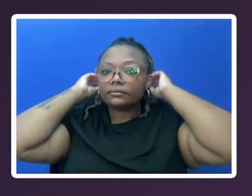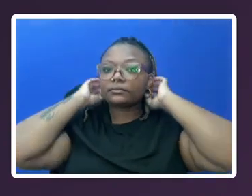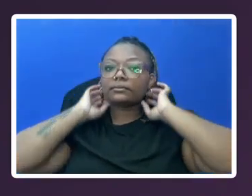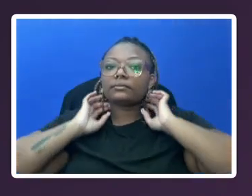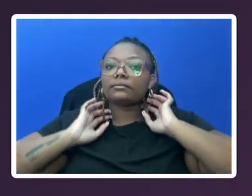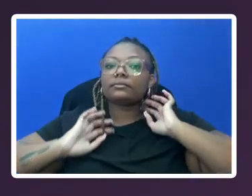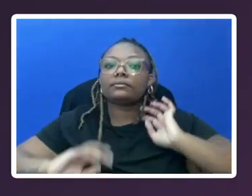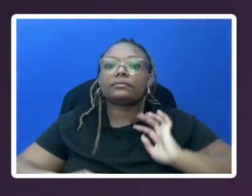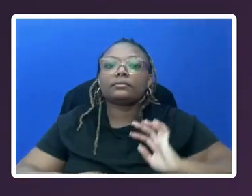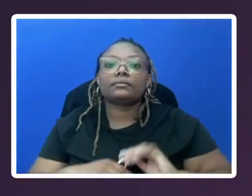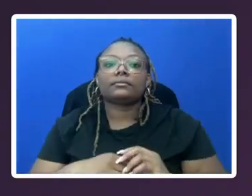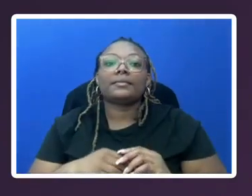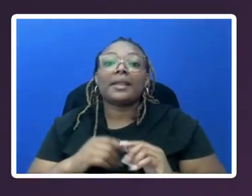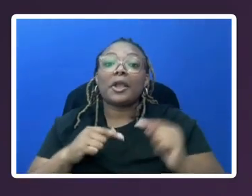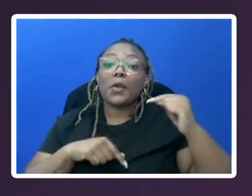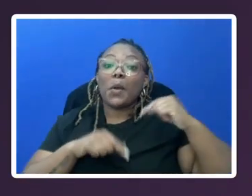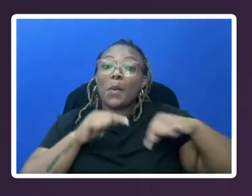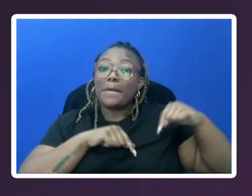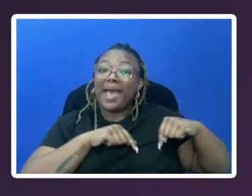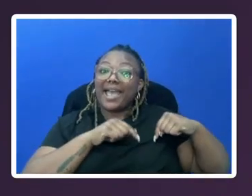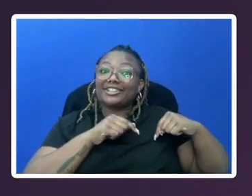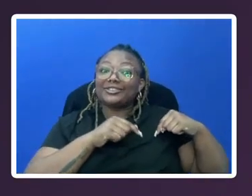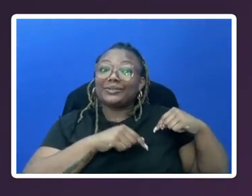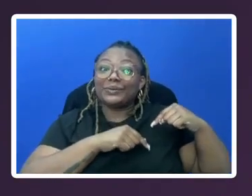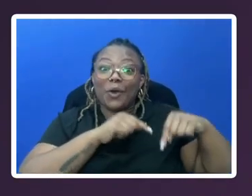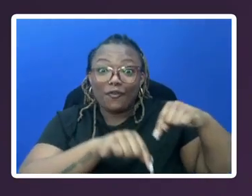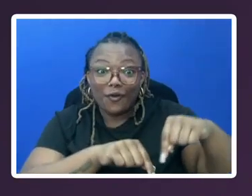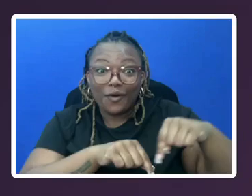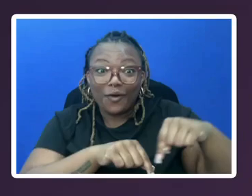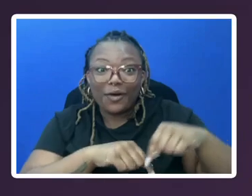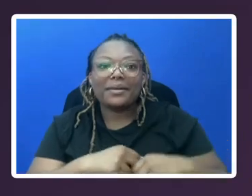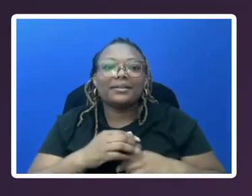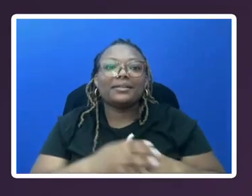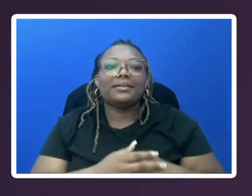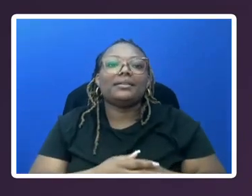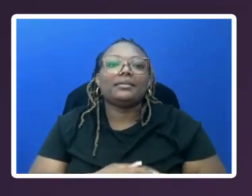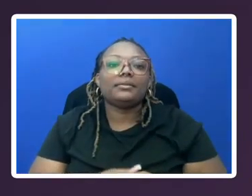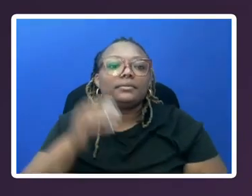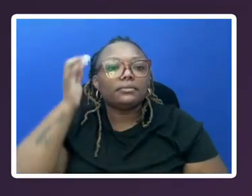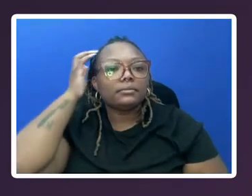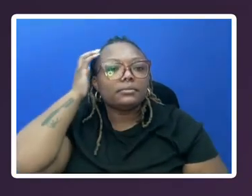So, let's talk really broadly -- defining it very broadly,